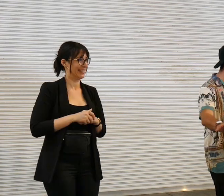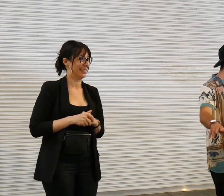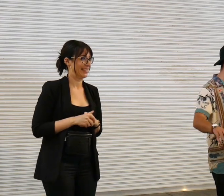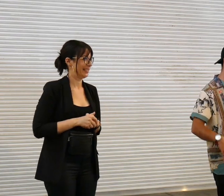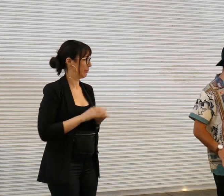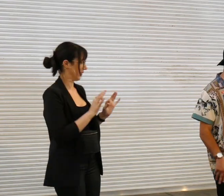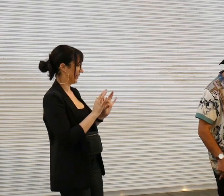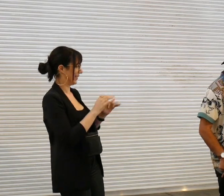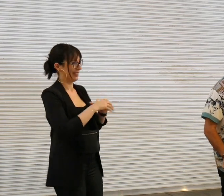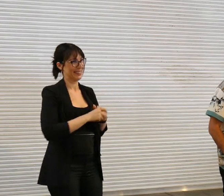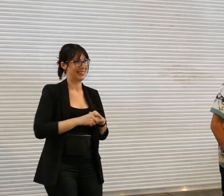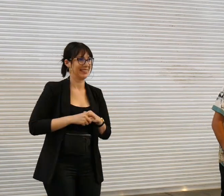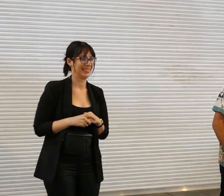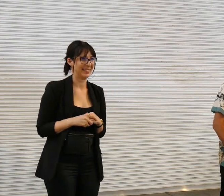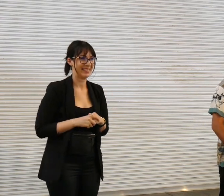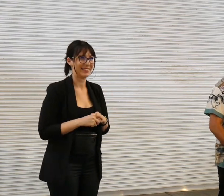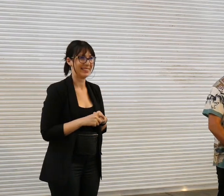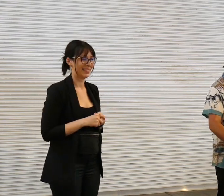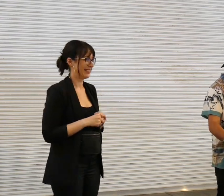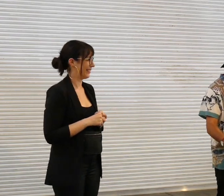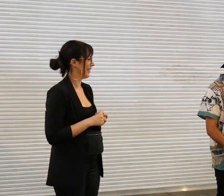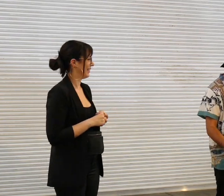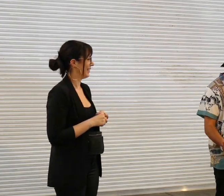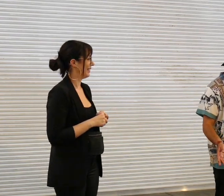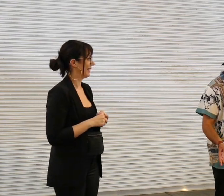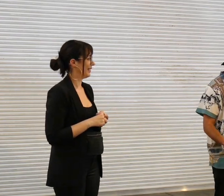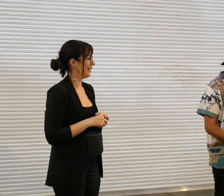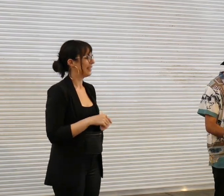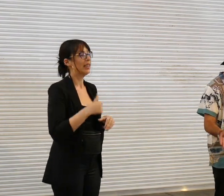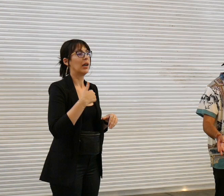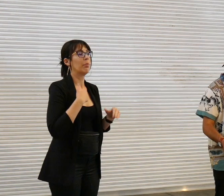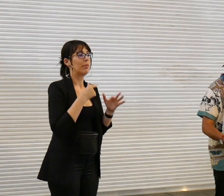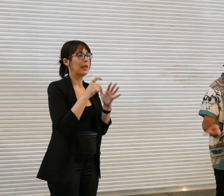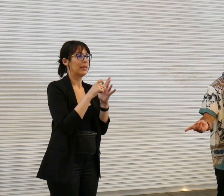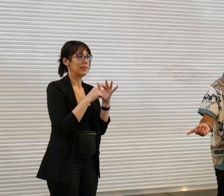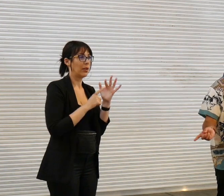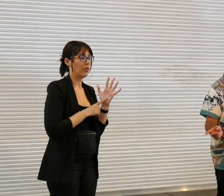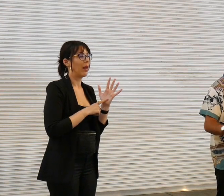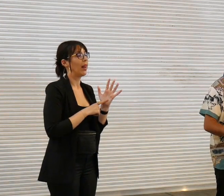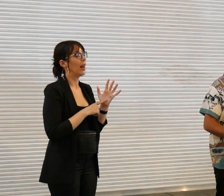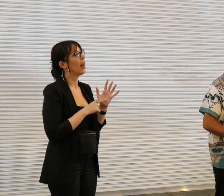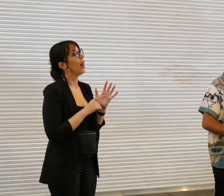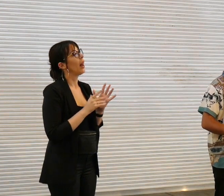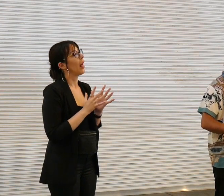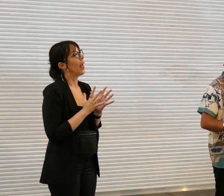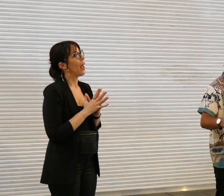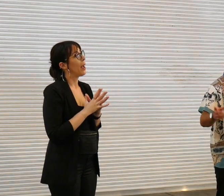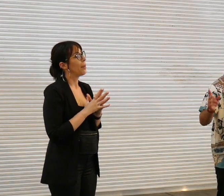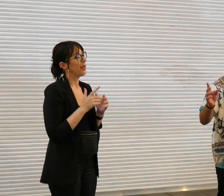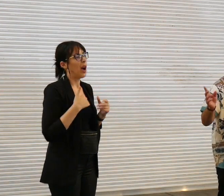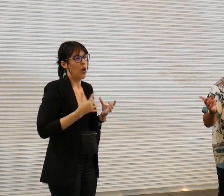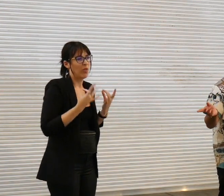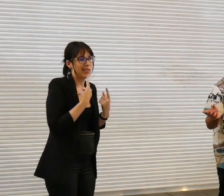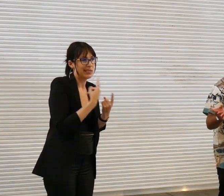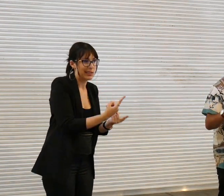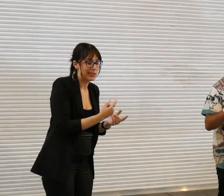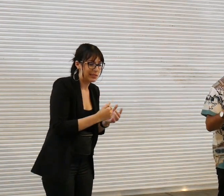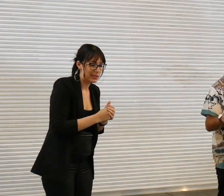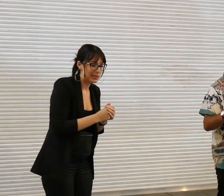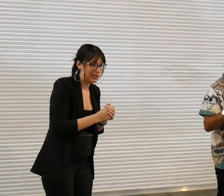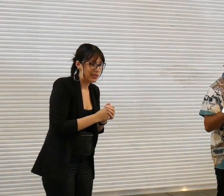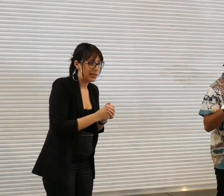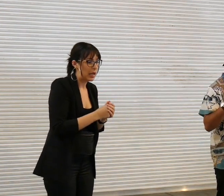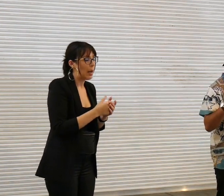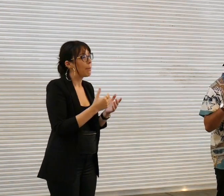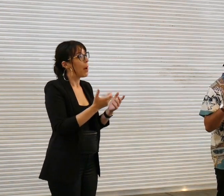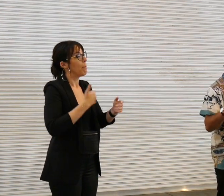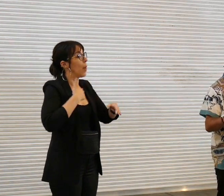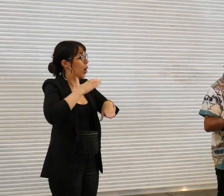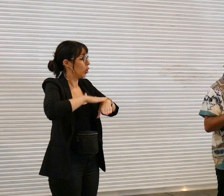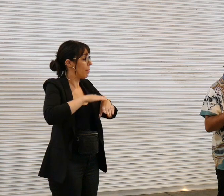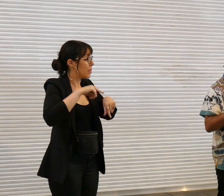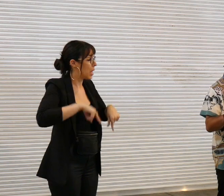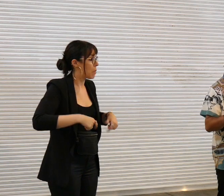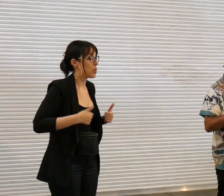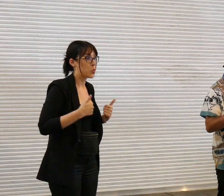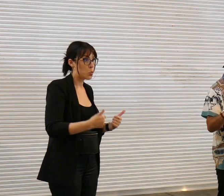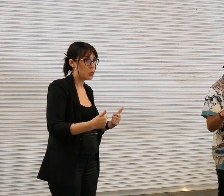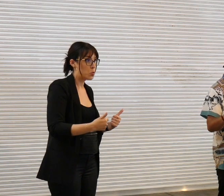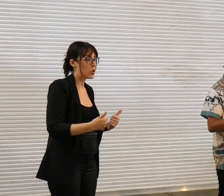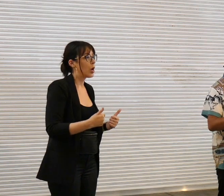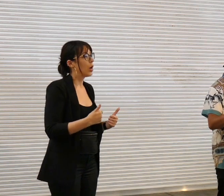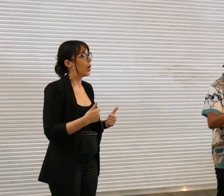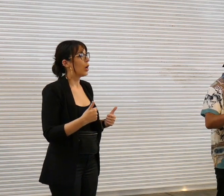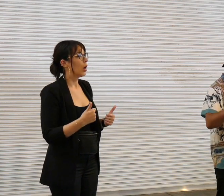perfect my name Gurrenah Foley the um time I've been here been good only been here for like two weeks this return